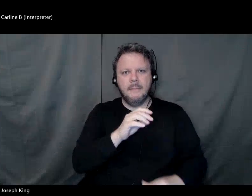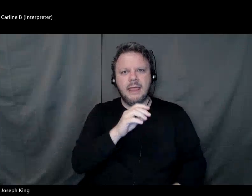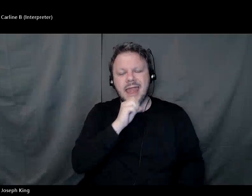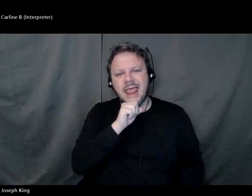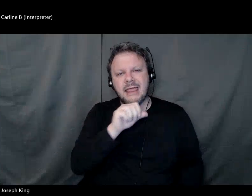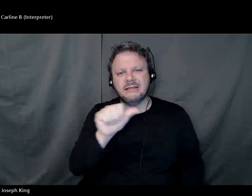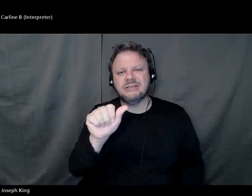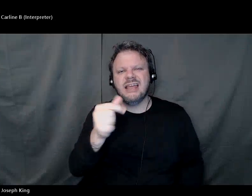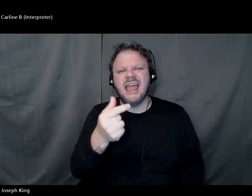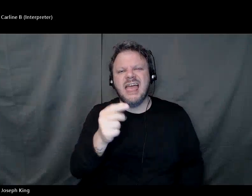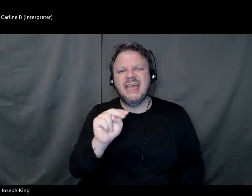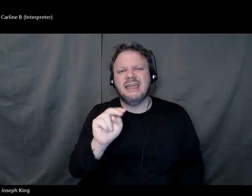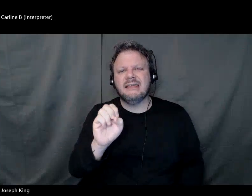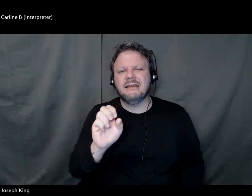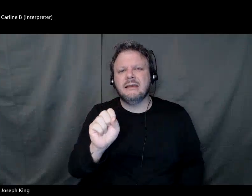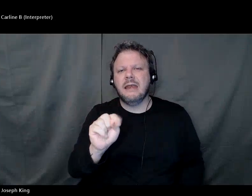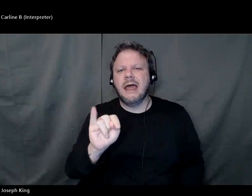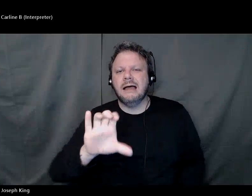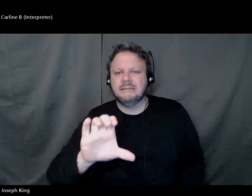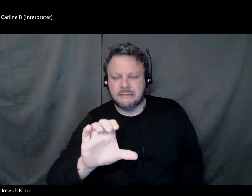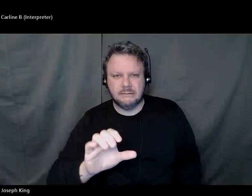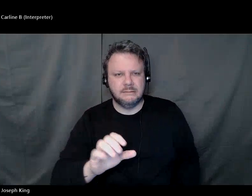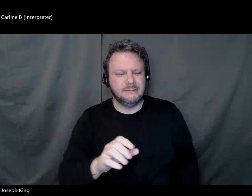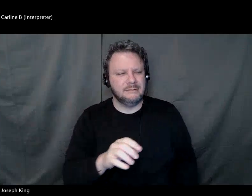agnostic. I love to walk into a room full of Ag